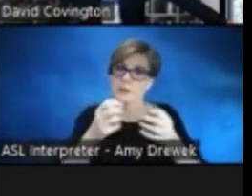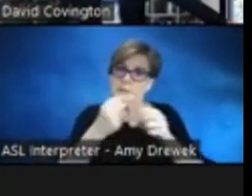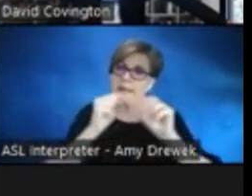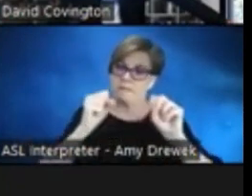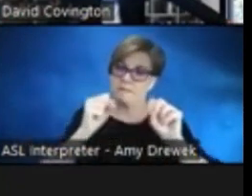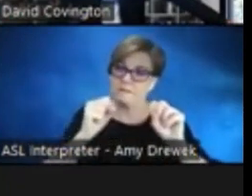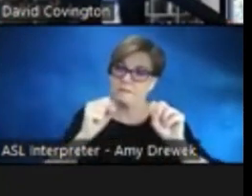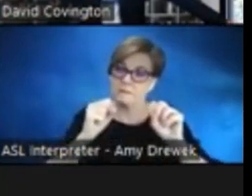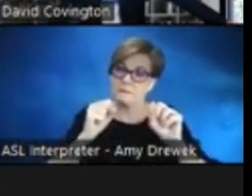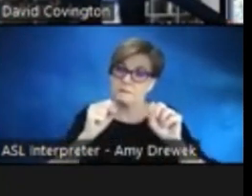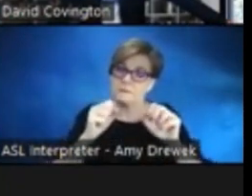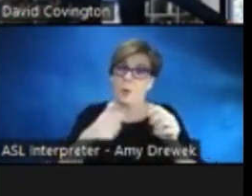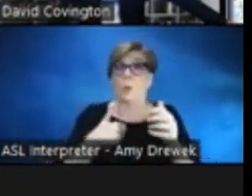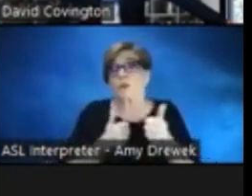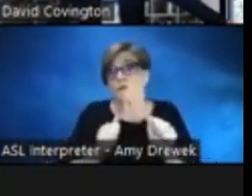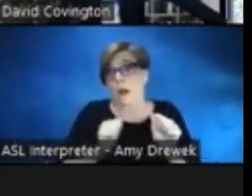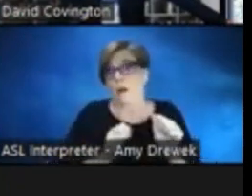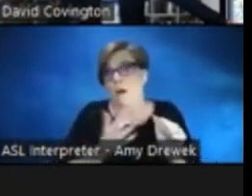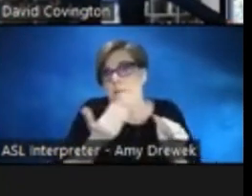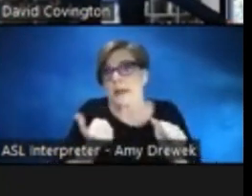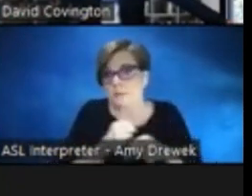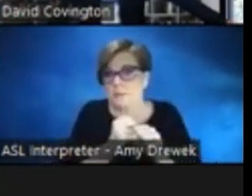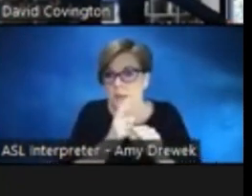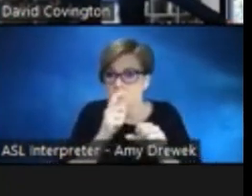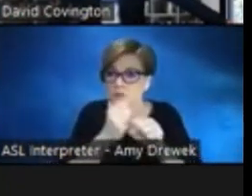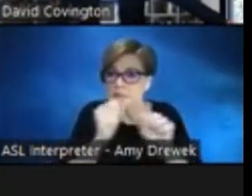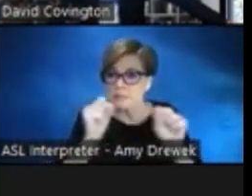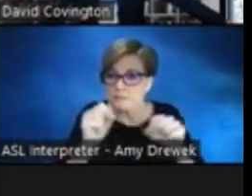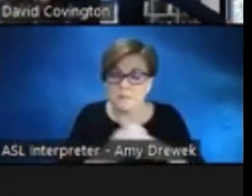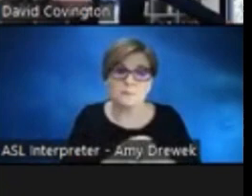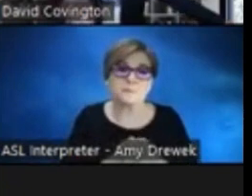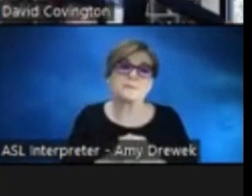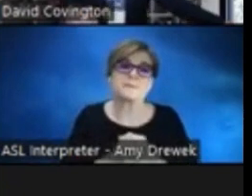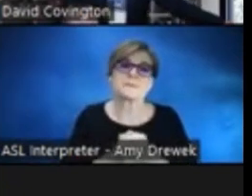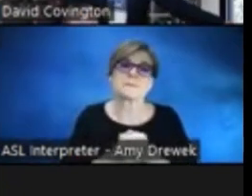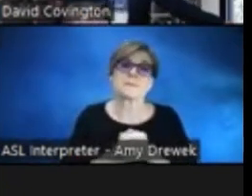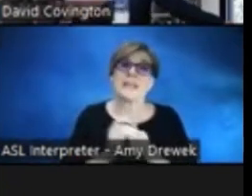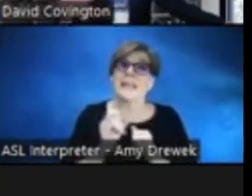US TO ENGAGE IN. FOR THOSE OF YOU WHO DID NOT MAKE IT TODAY AND